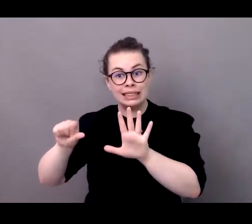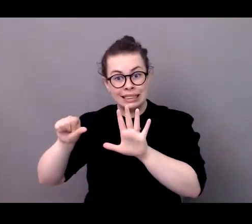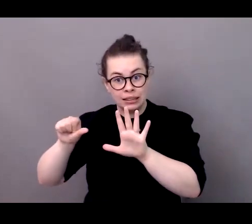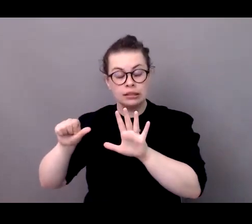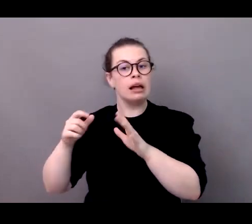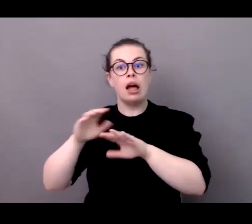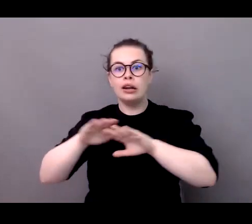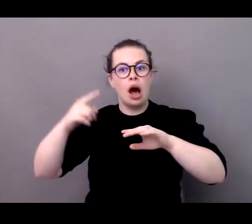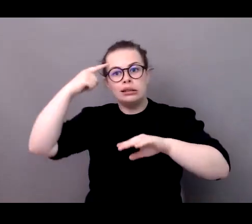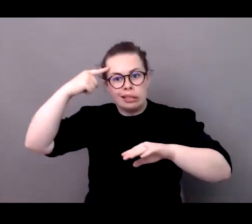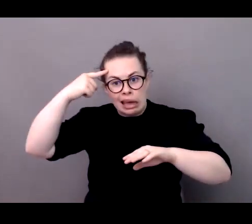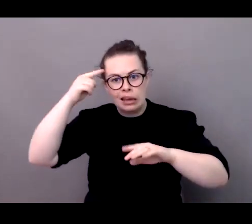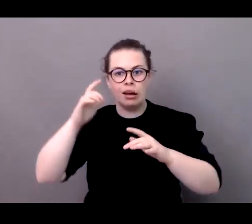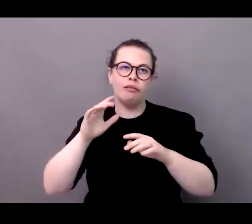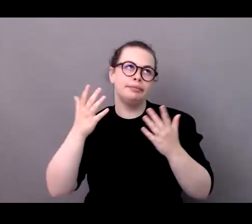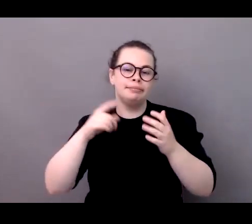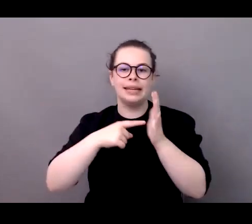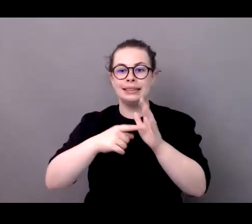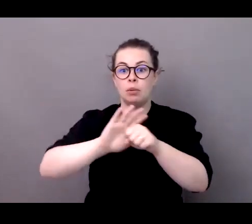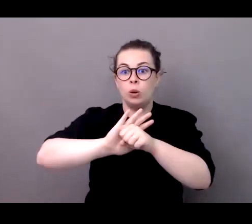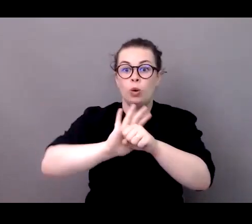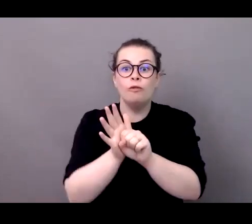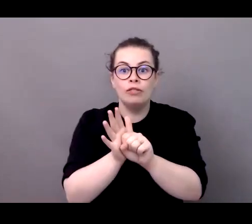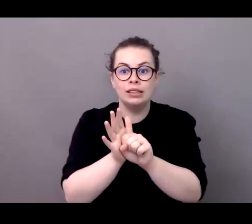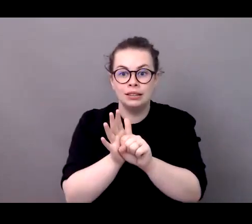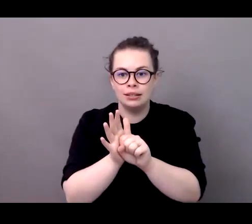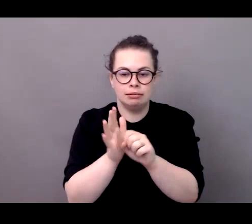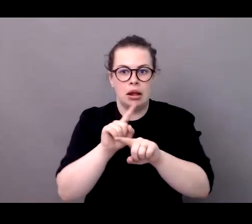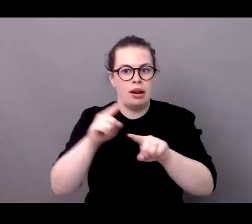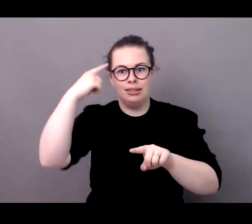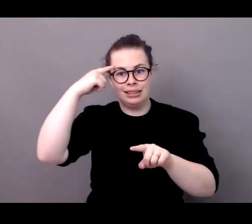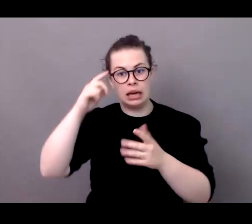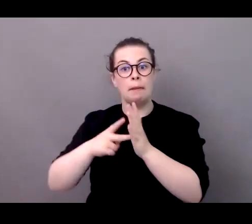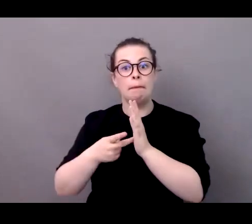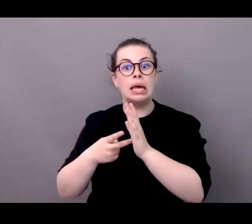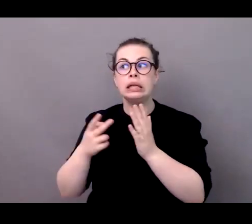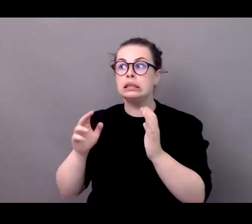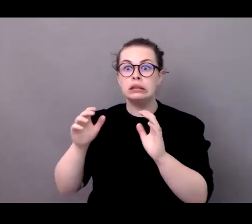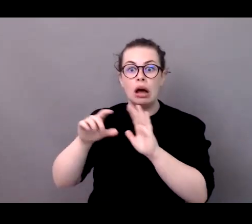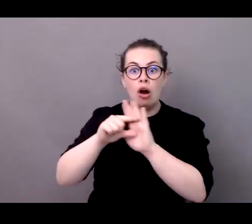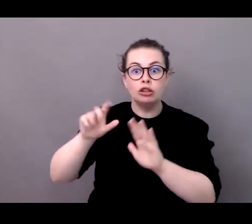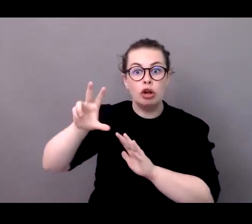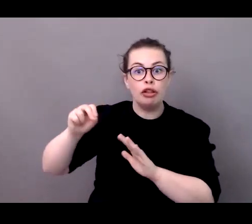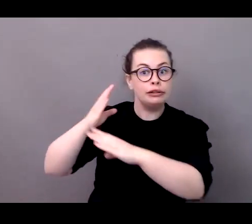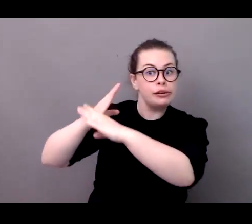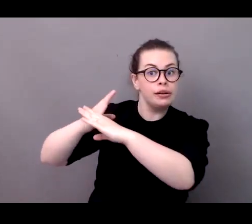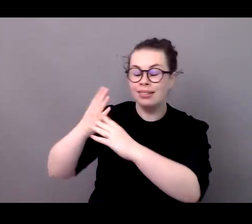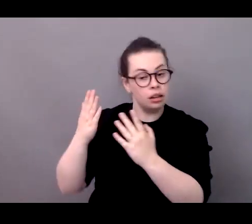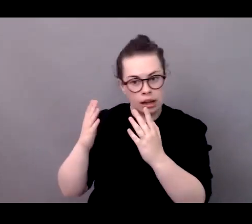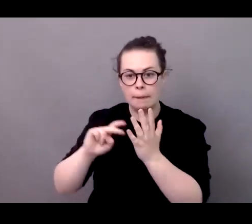be taken into account in how we apply the text of Article 30. So that is the normative content